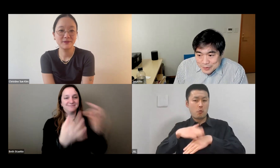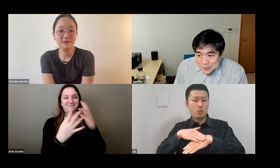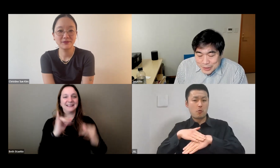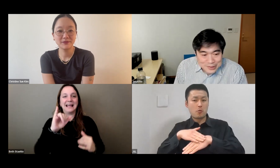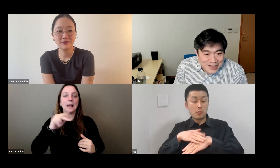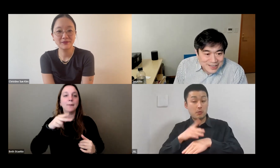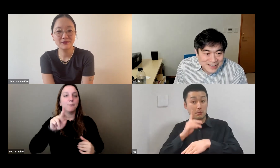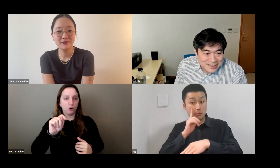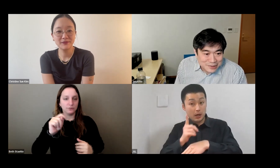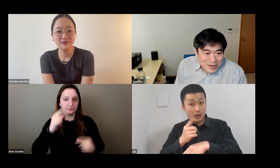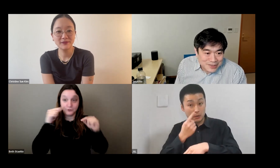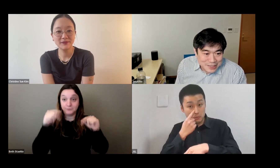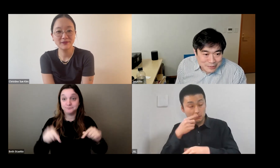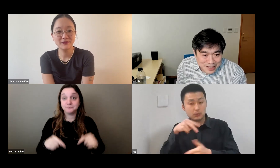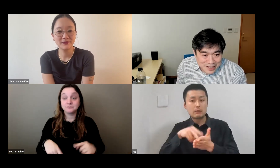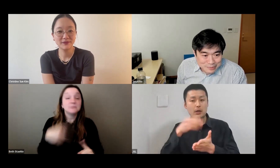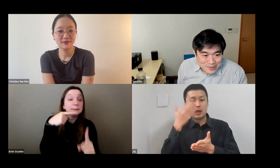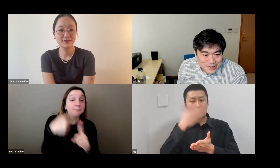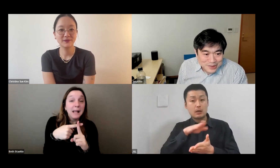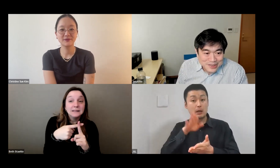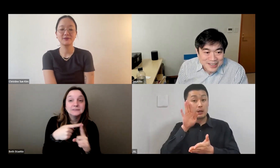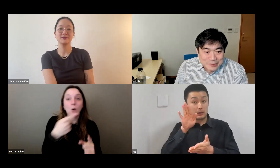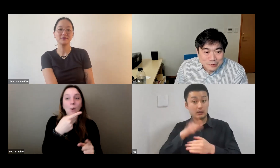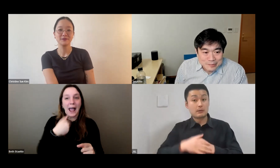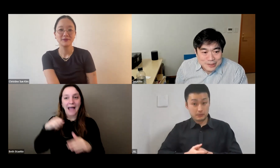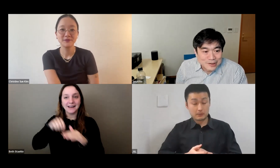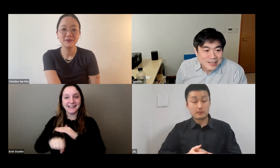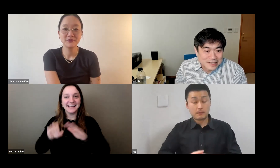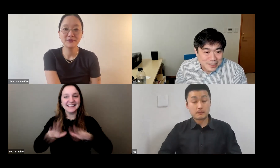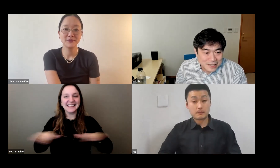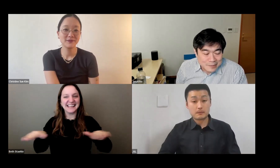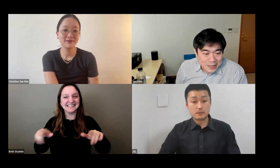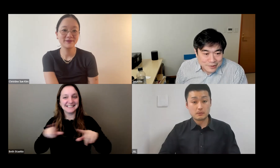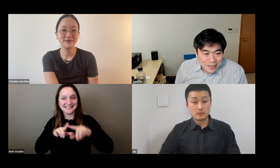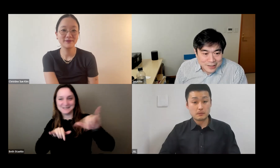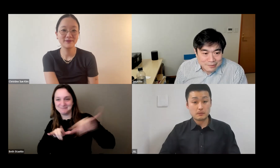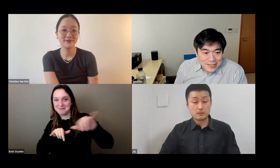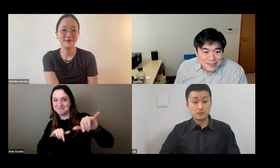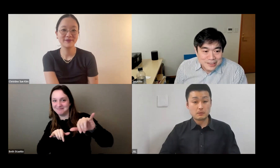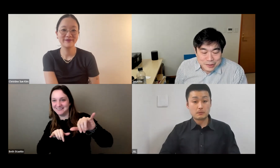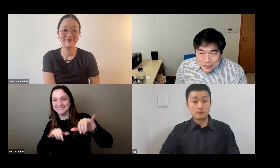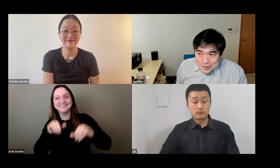We also had kids around the same time, so we've been talking a lot about raising our children.